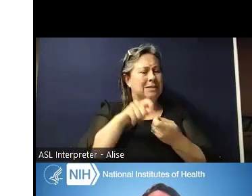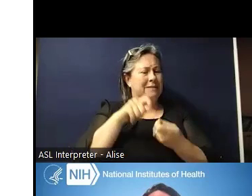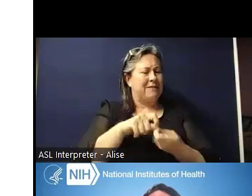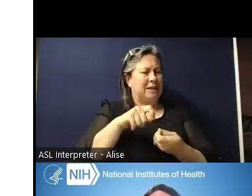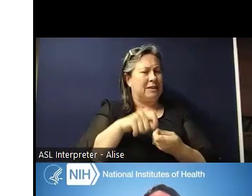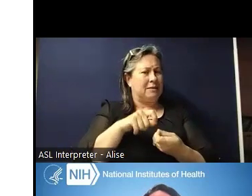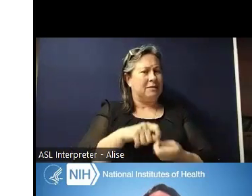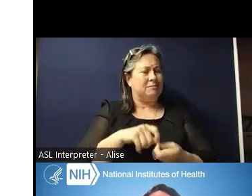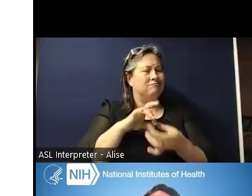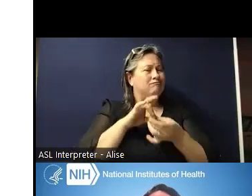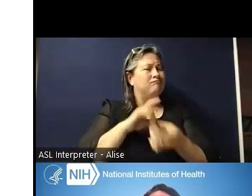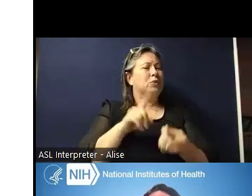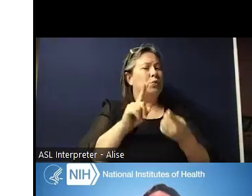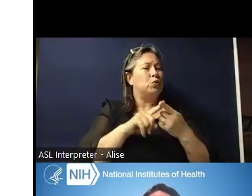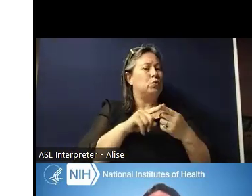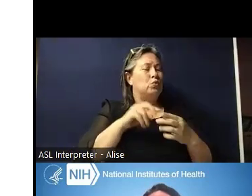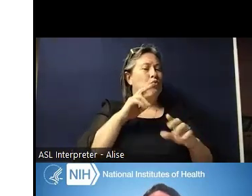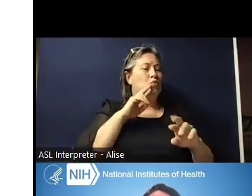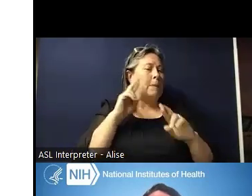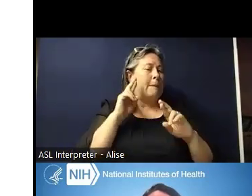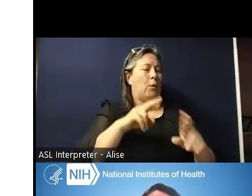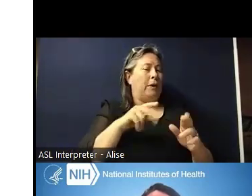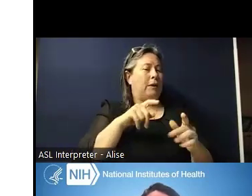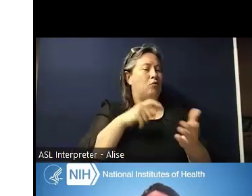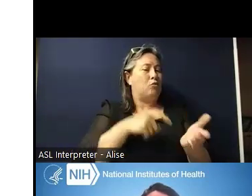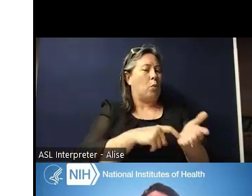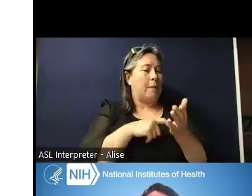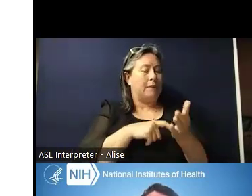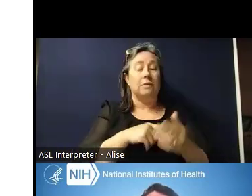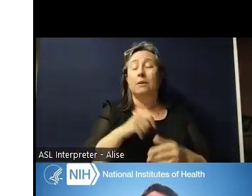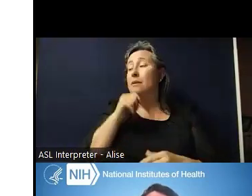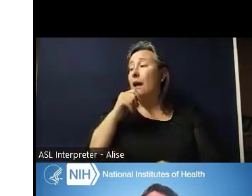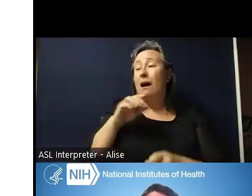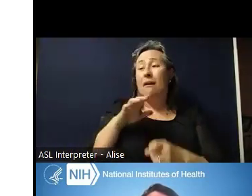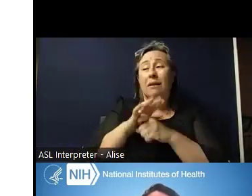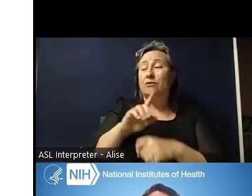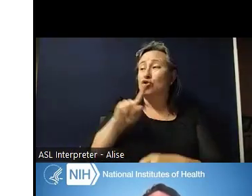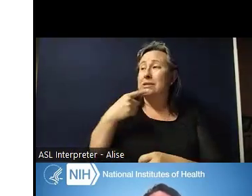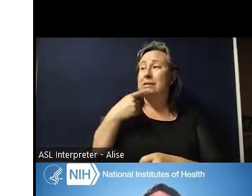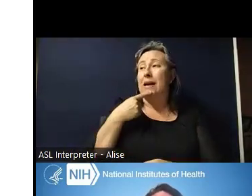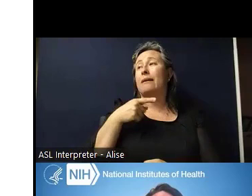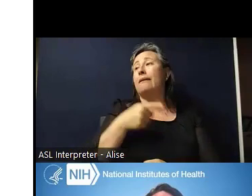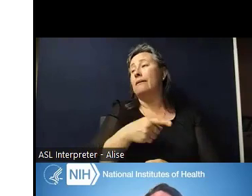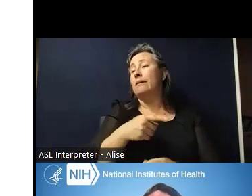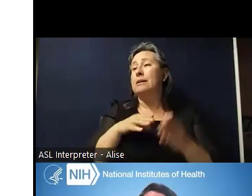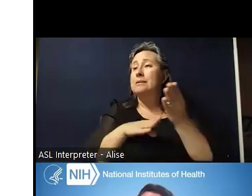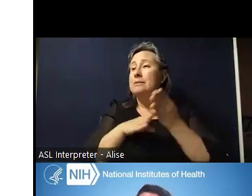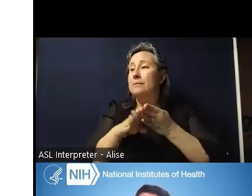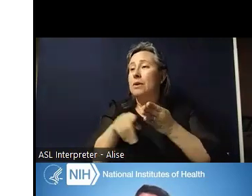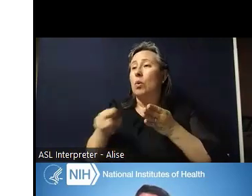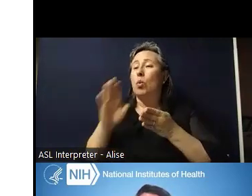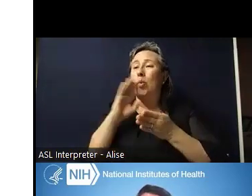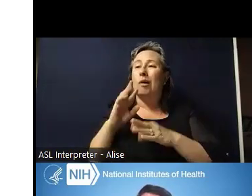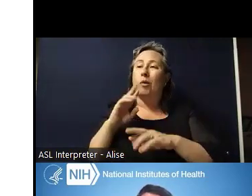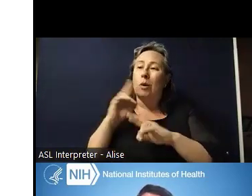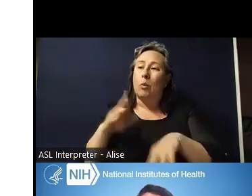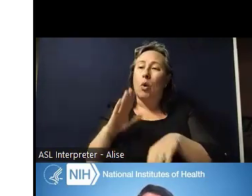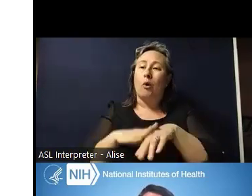about the reporting requirements. So it's not enough to simply say the subrecipient is going to report on their progress,